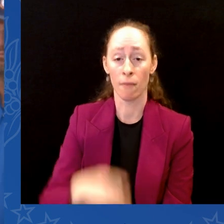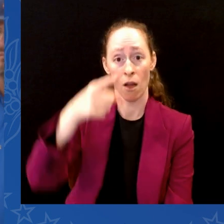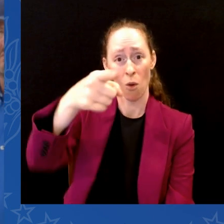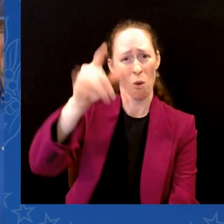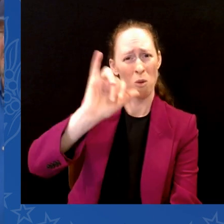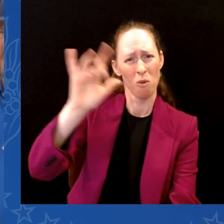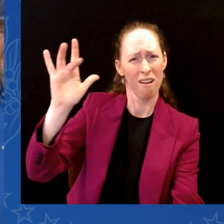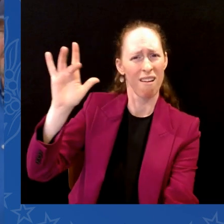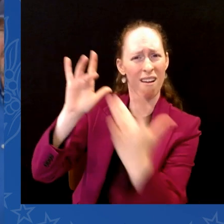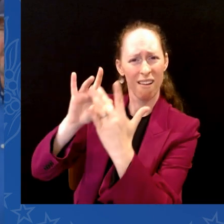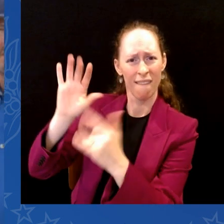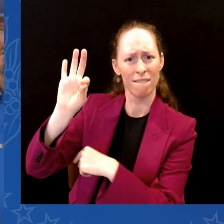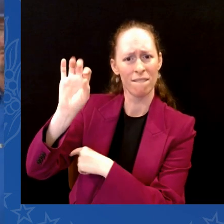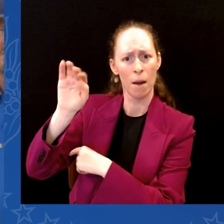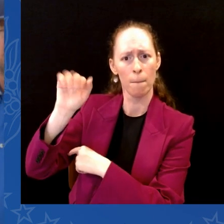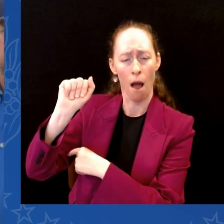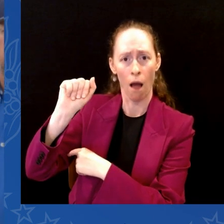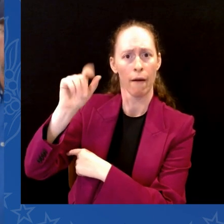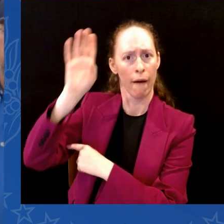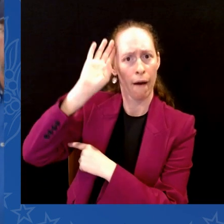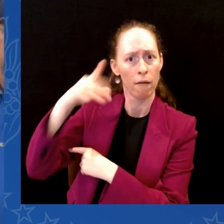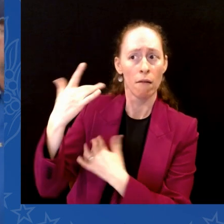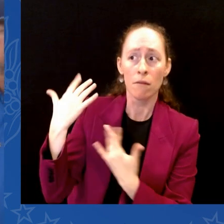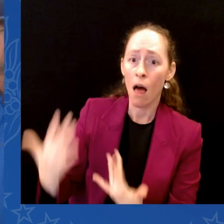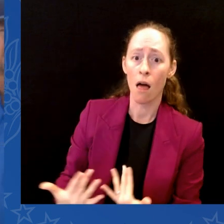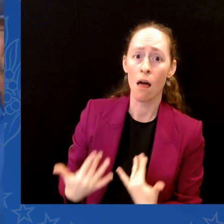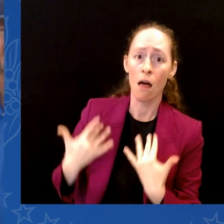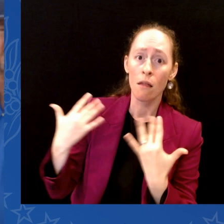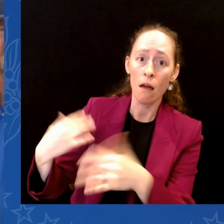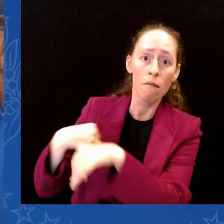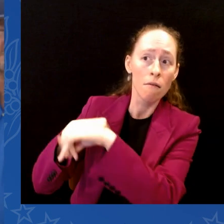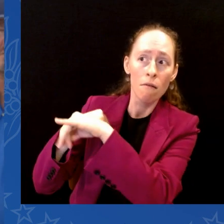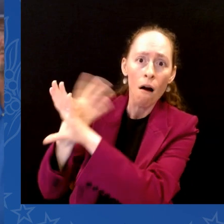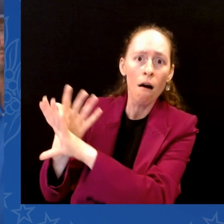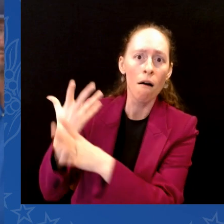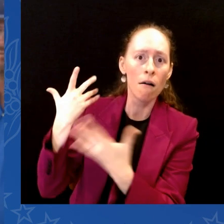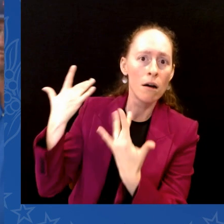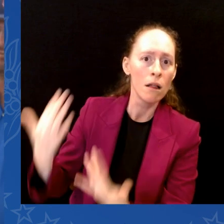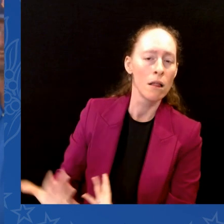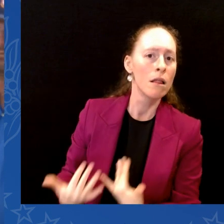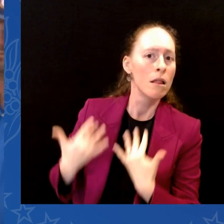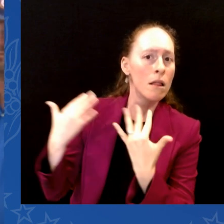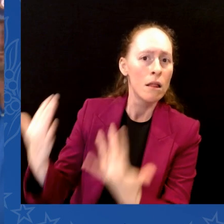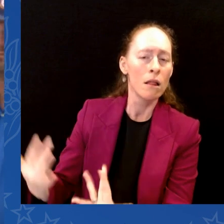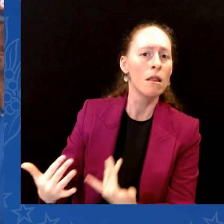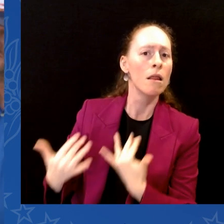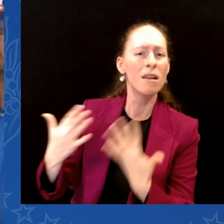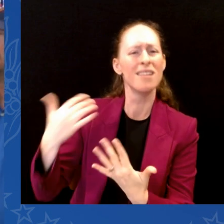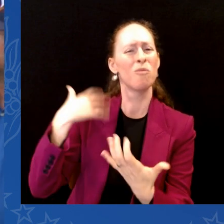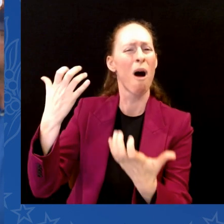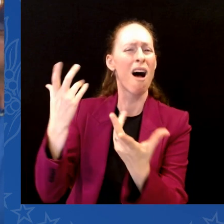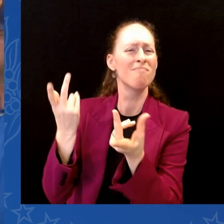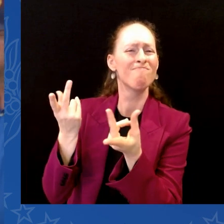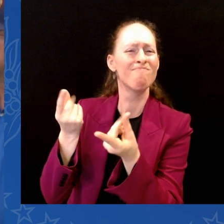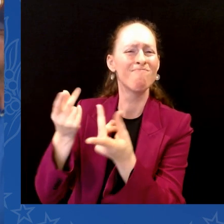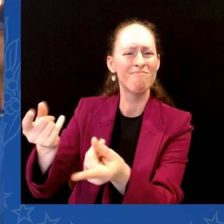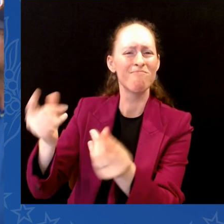We've talked about that on the way down on Air Force One, and we're going to try to speed that up by having additional personnel. We're trying to expand it.